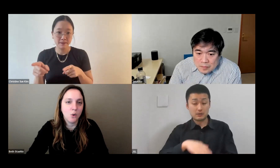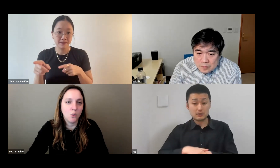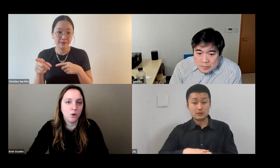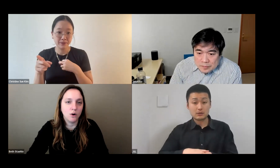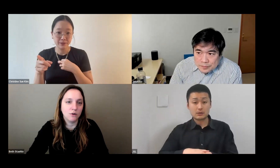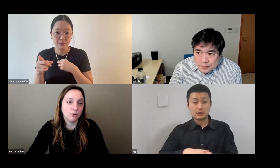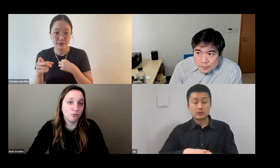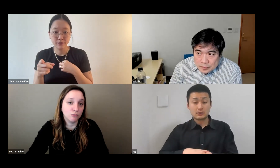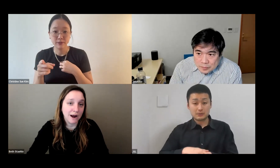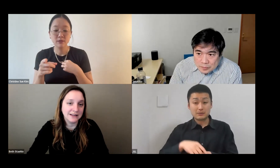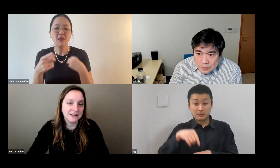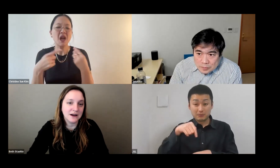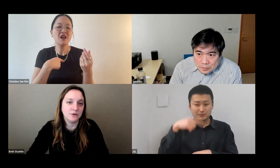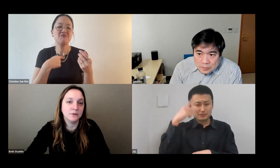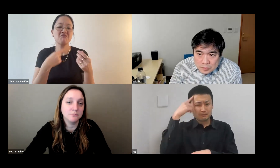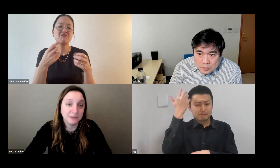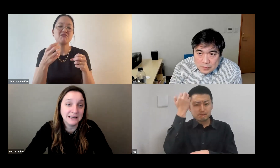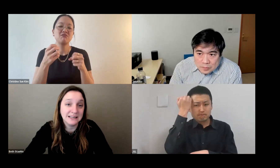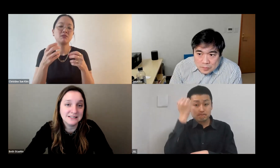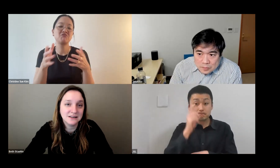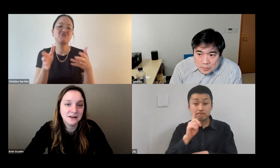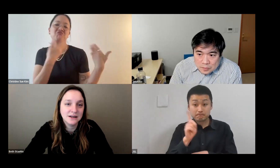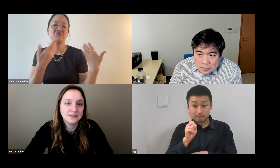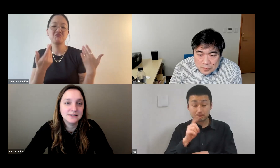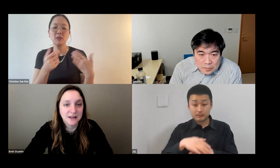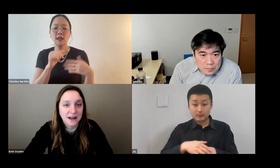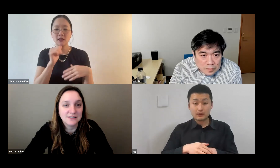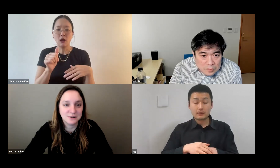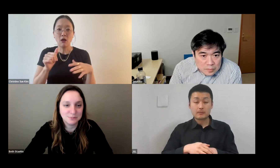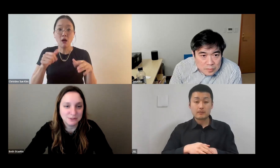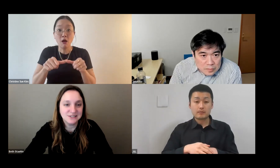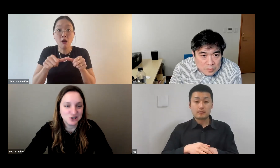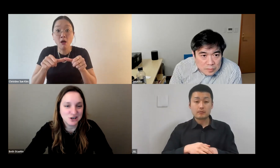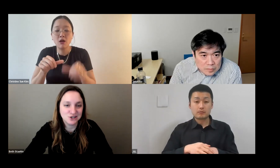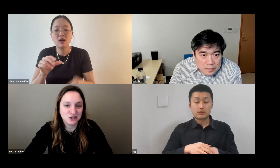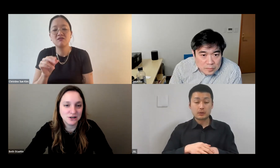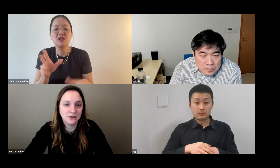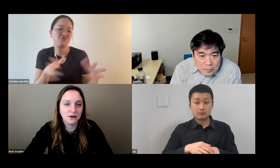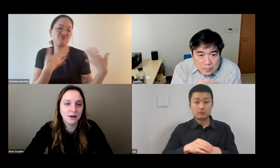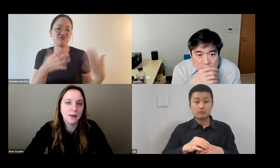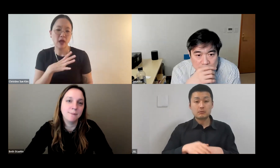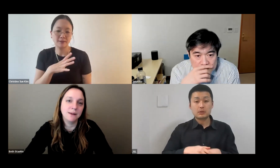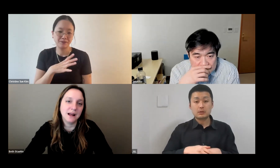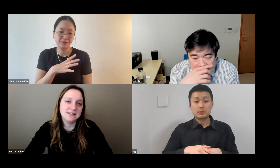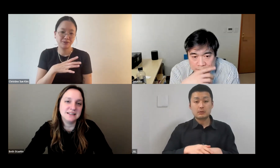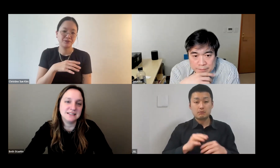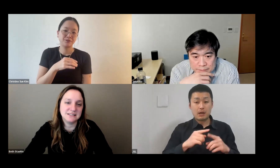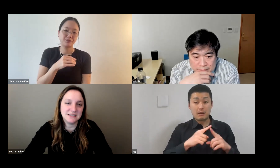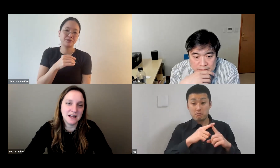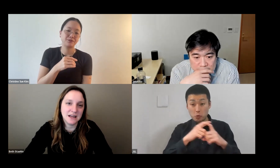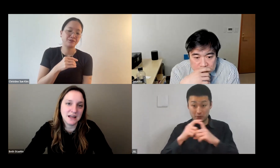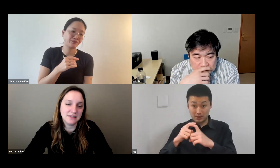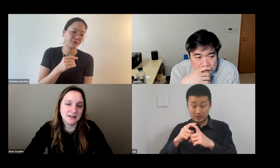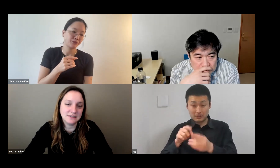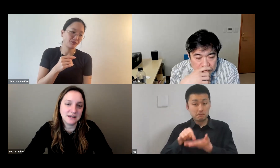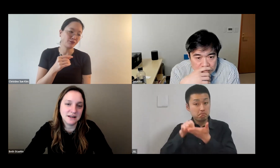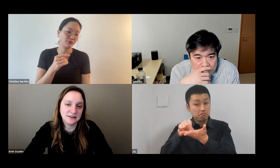or writing down, please text or please gesture, but I didn't stay in that state.